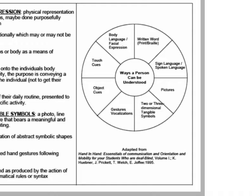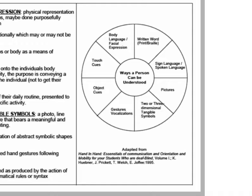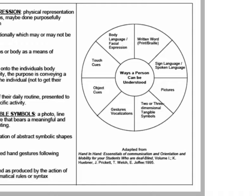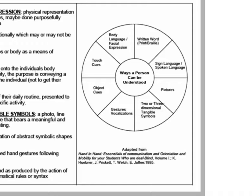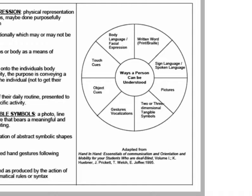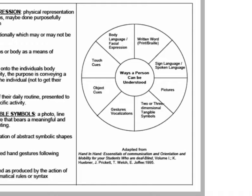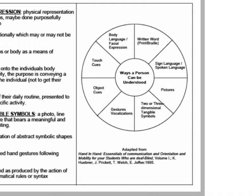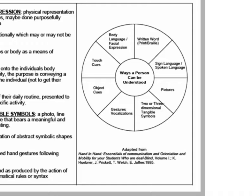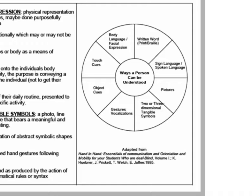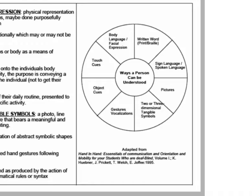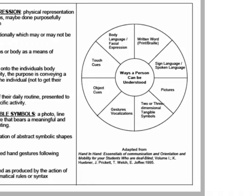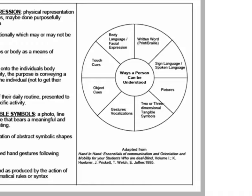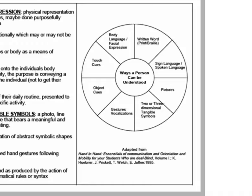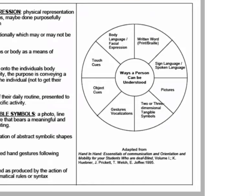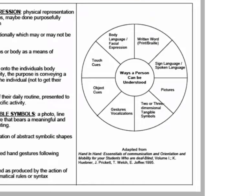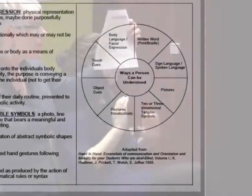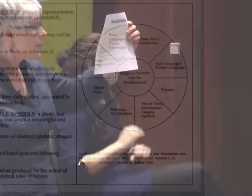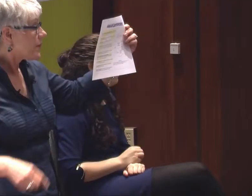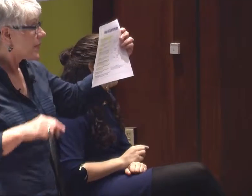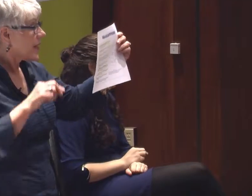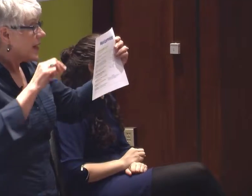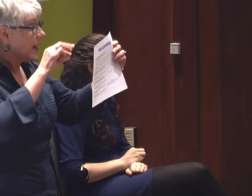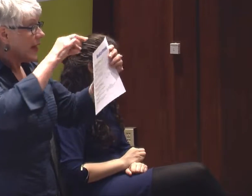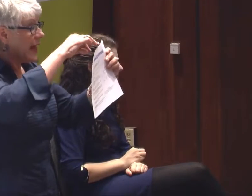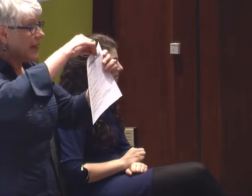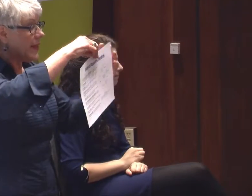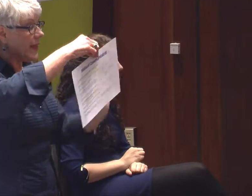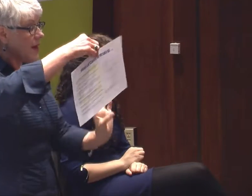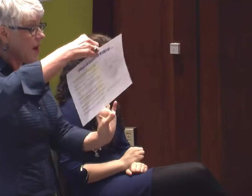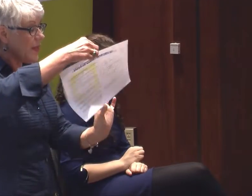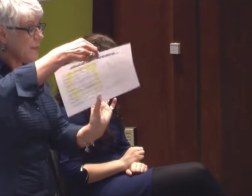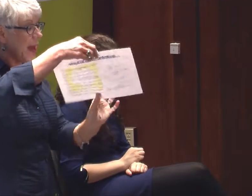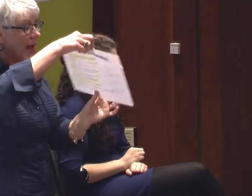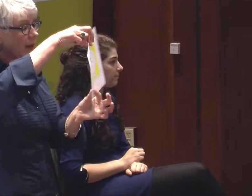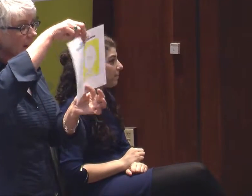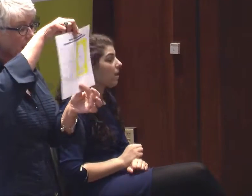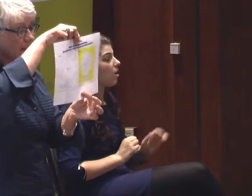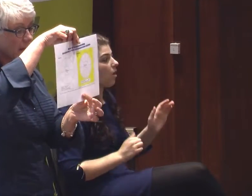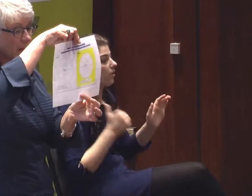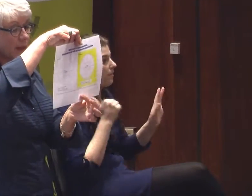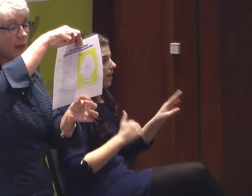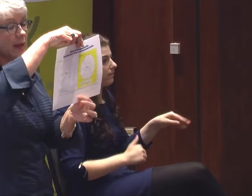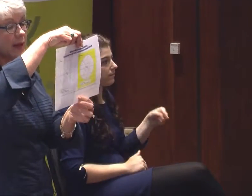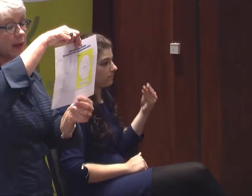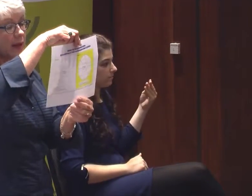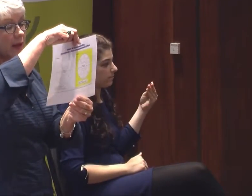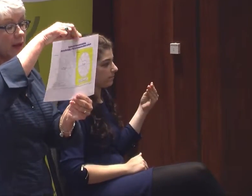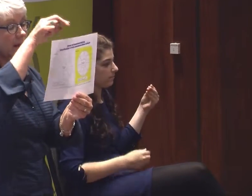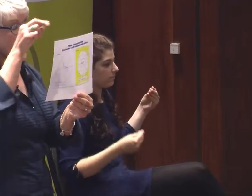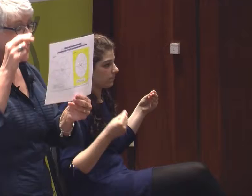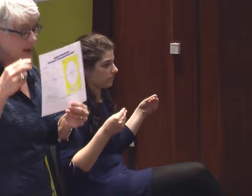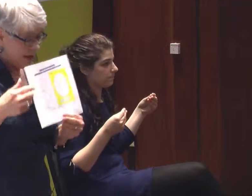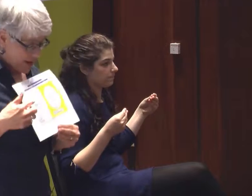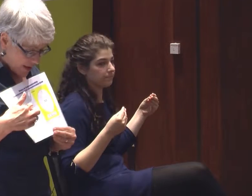communication and then on the back, okay,